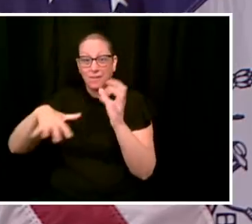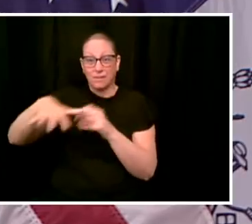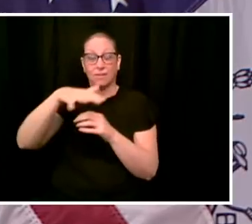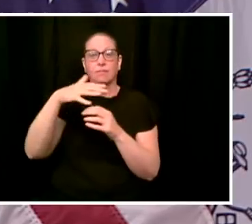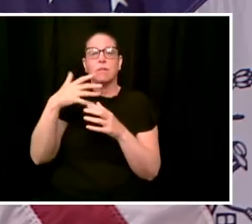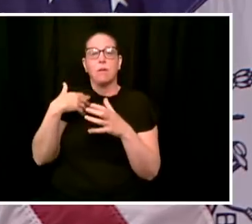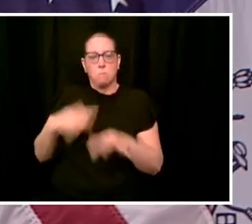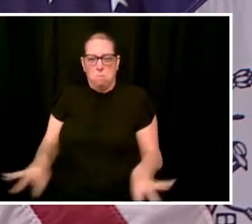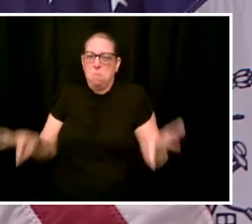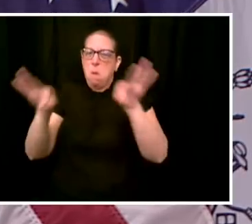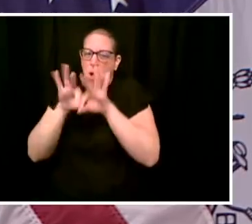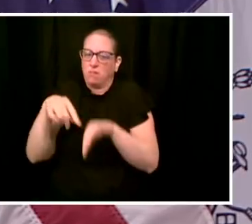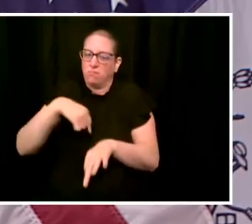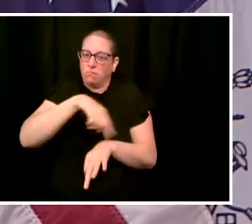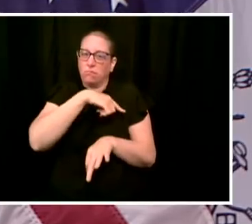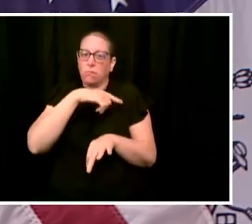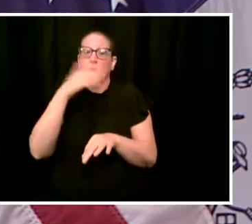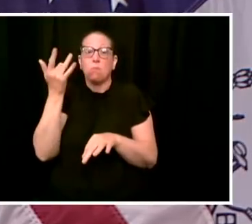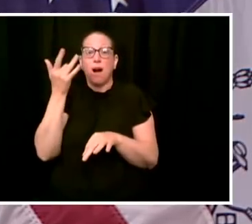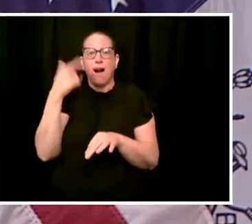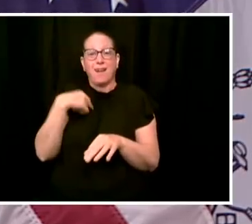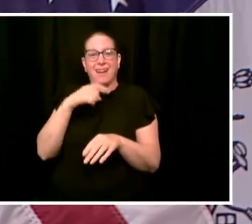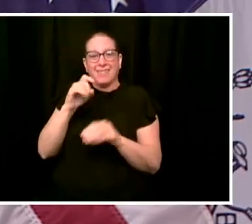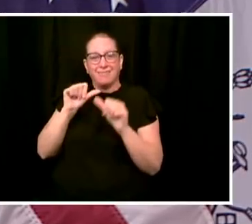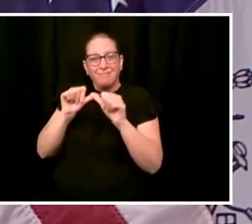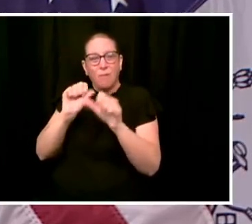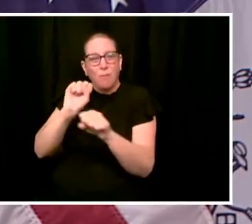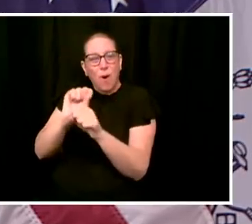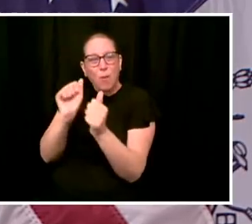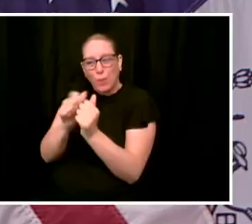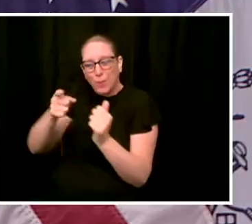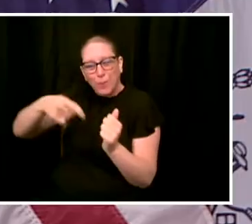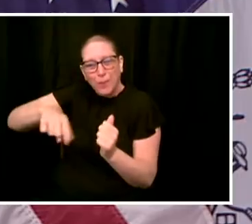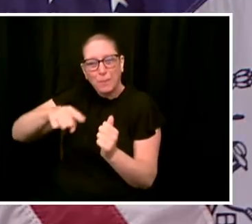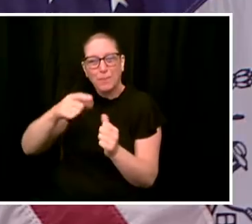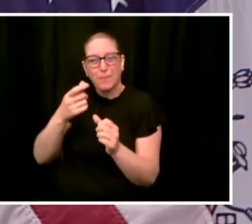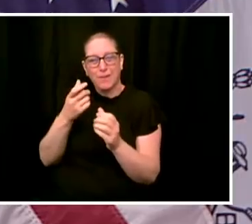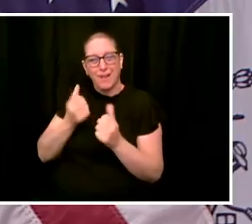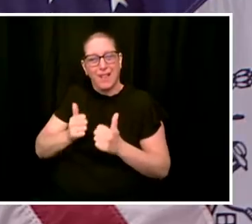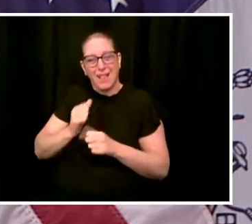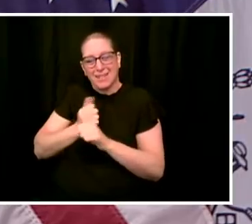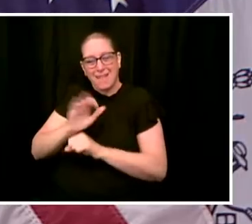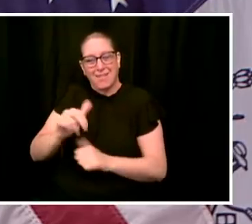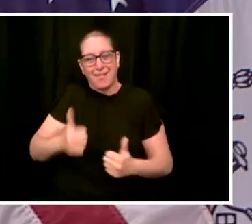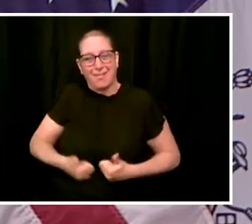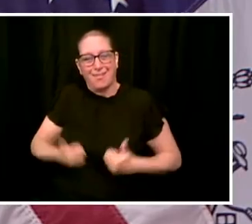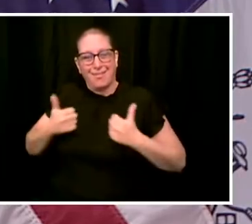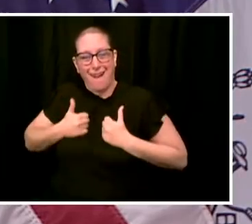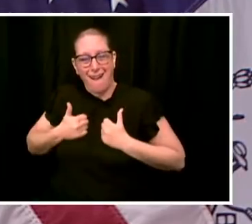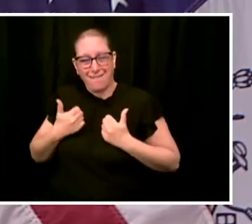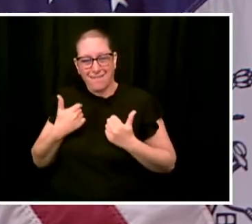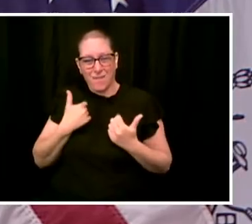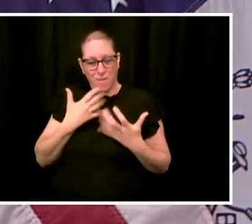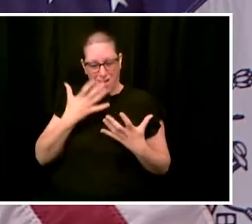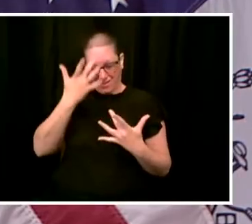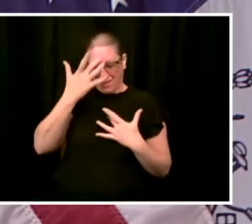RESPONDERS GOING AND IT WAS A VERY NARROW CONSTRUCT